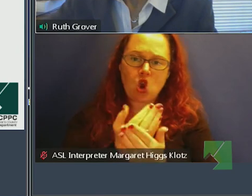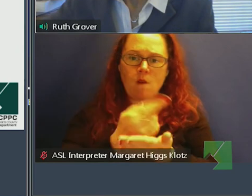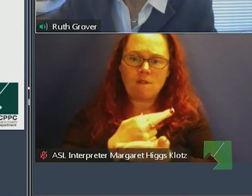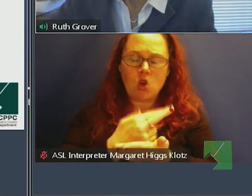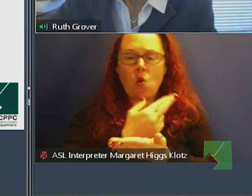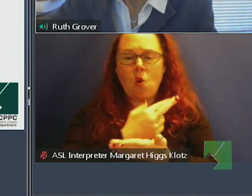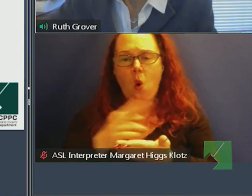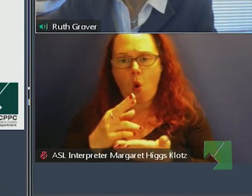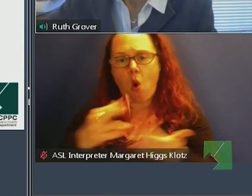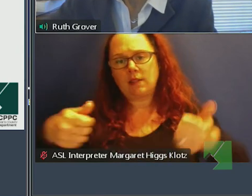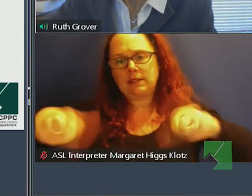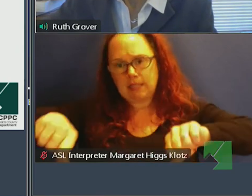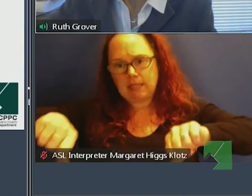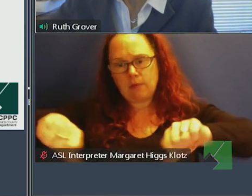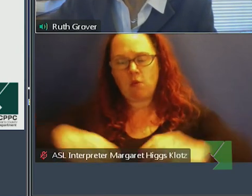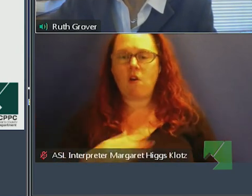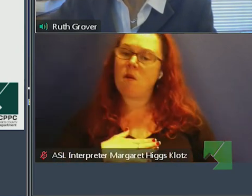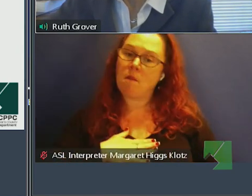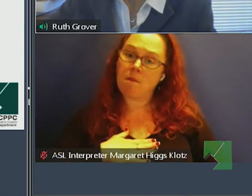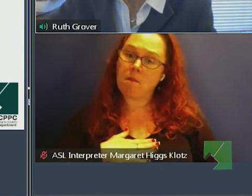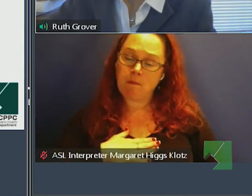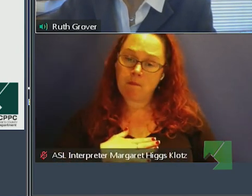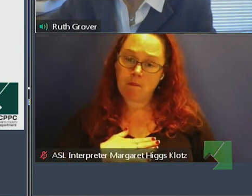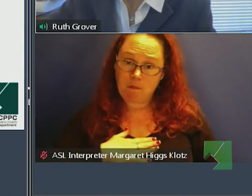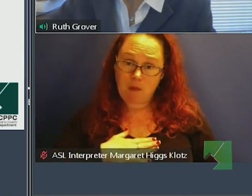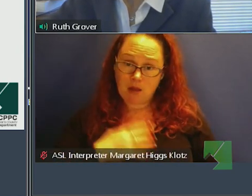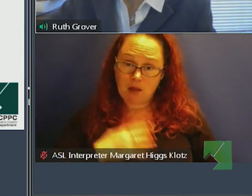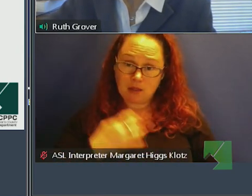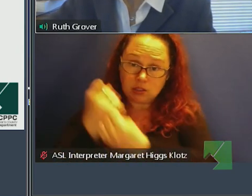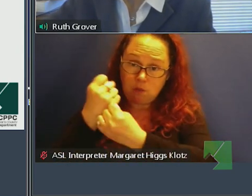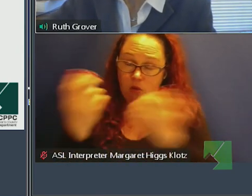My arguments on these various points are more particularly